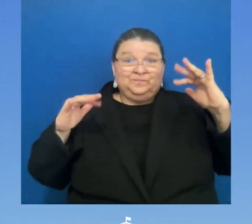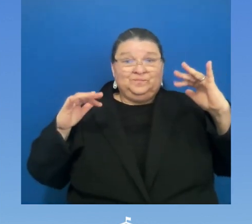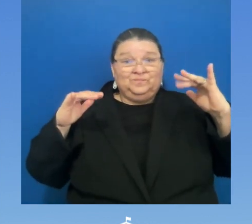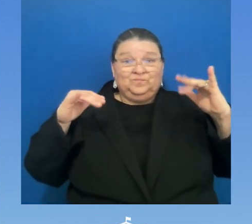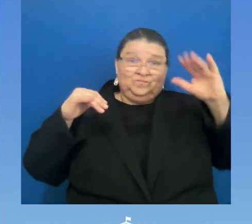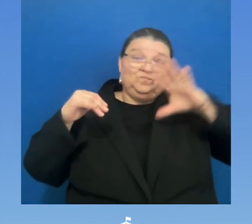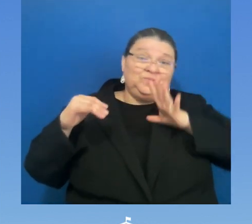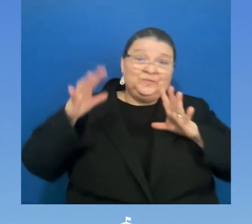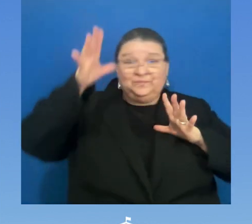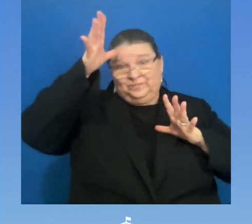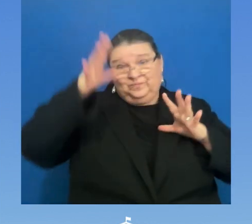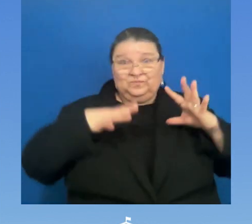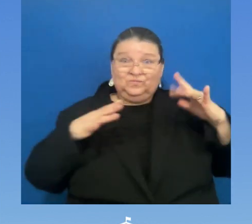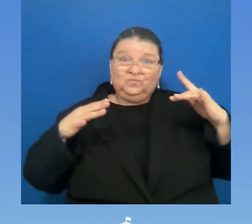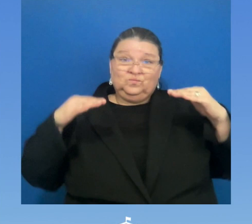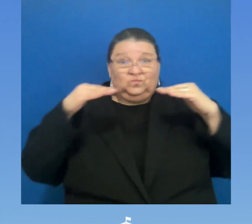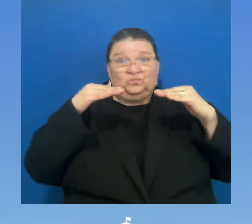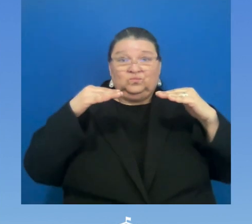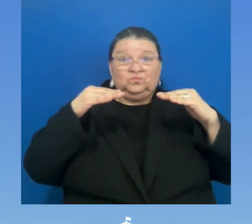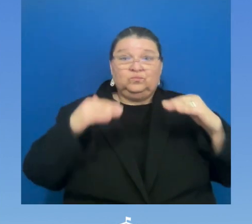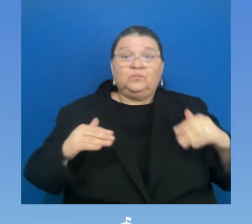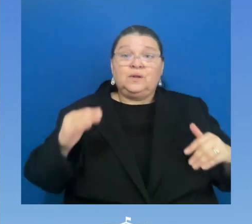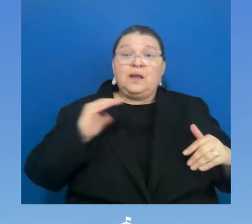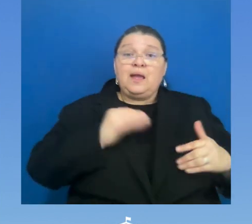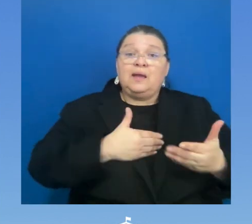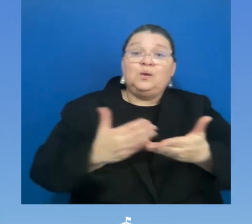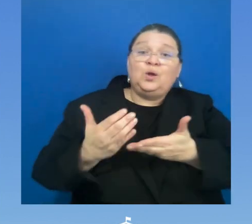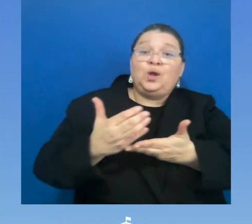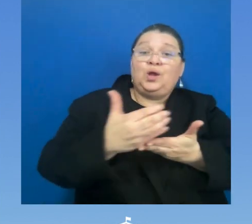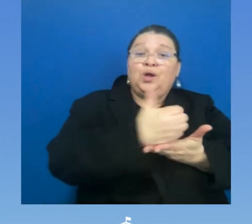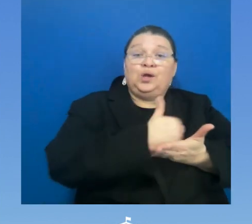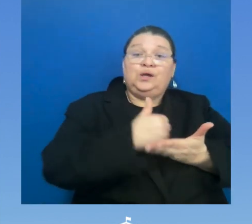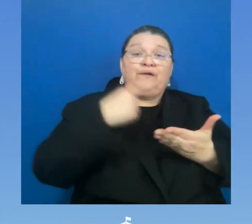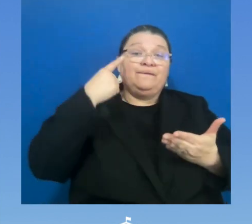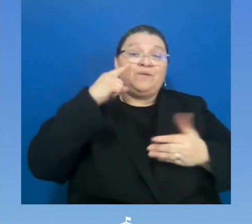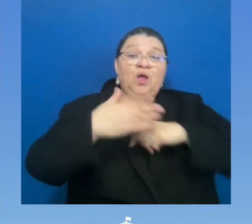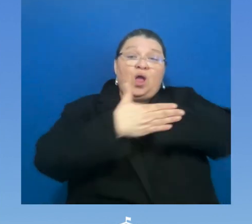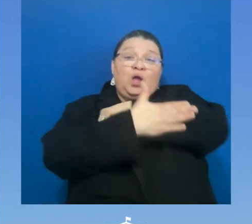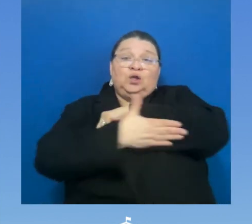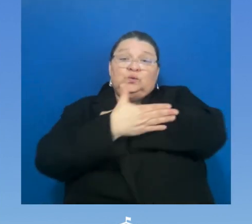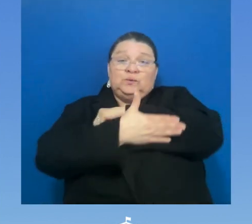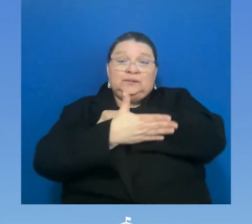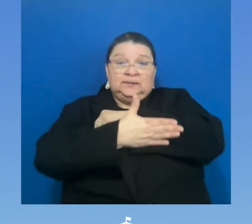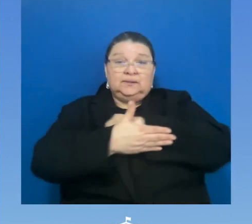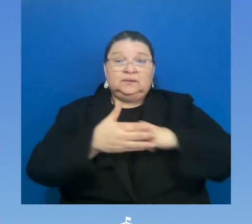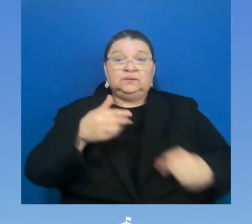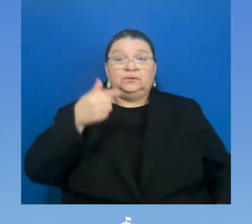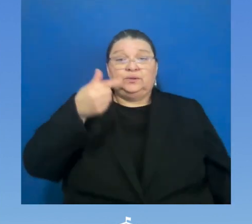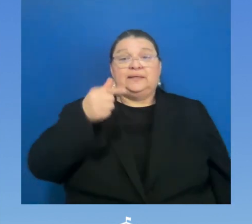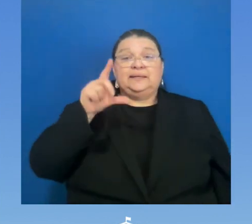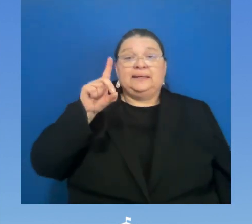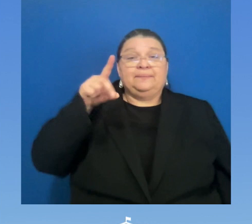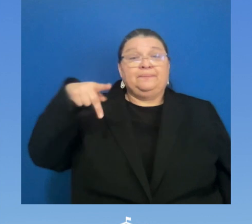On a positive note, we've already seen firsthand how gender equality in the workforce